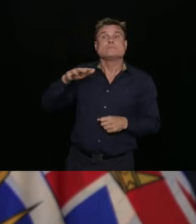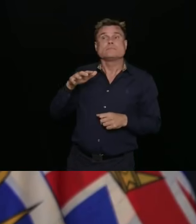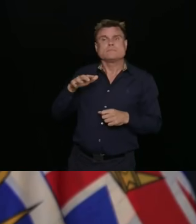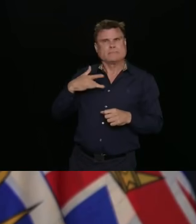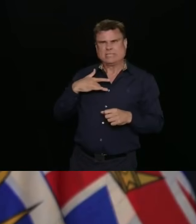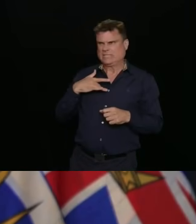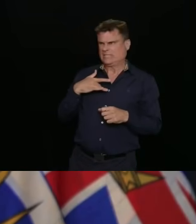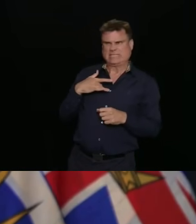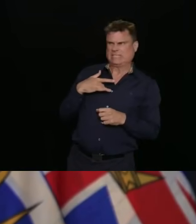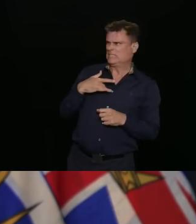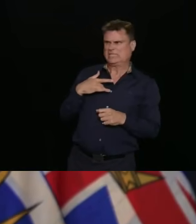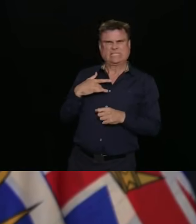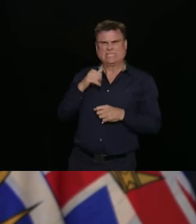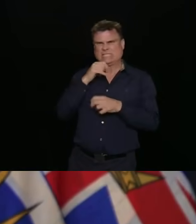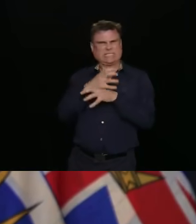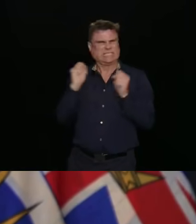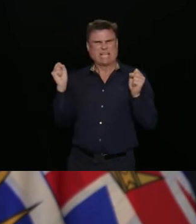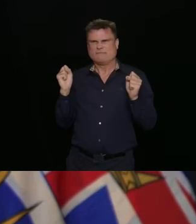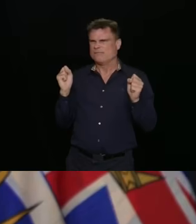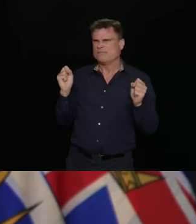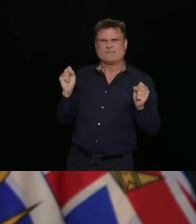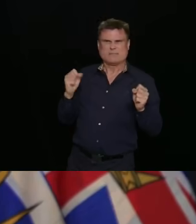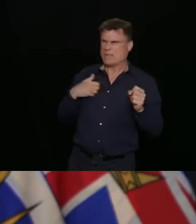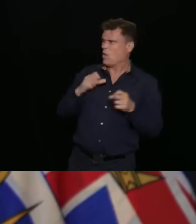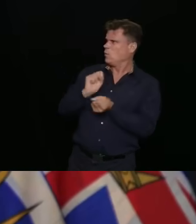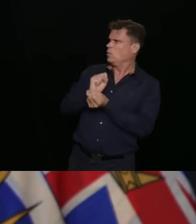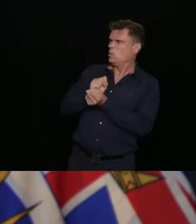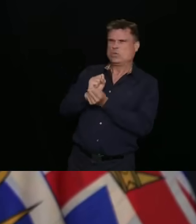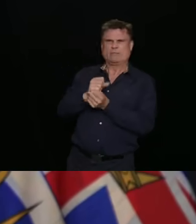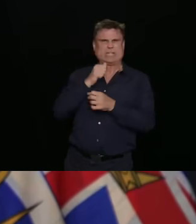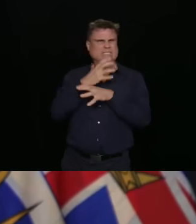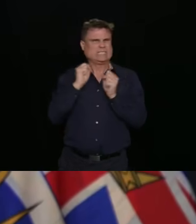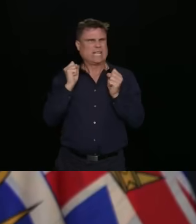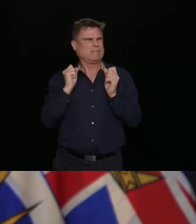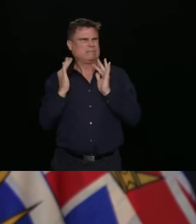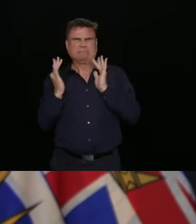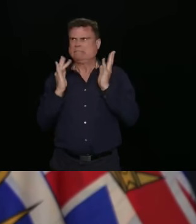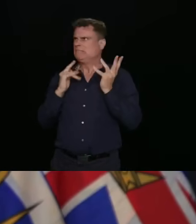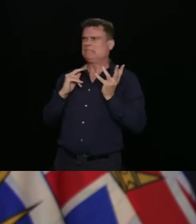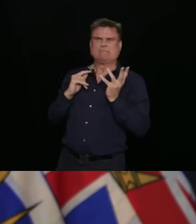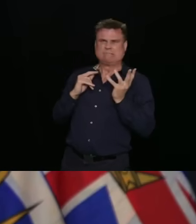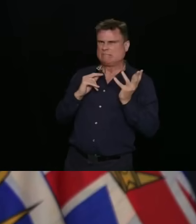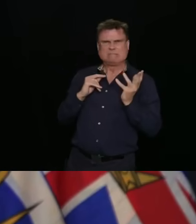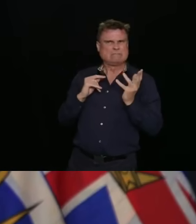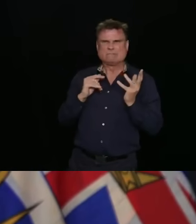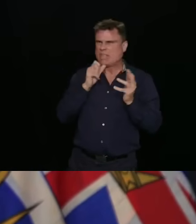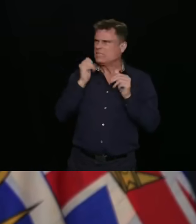under the food forward licences that we have. So it's a bit of a challenge, I guess.